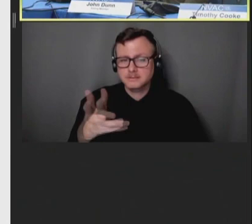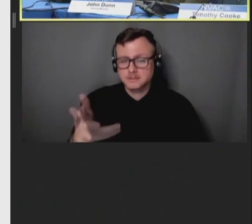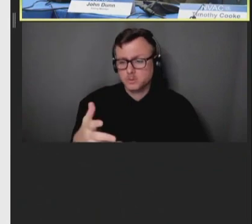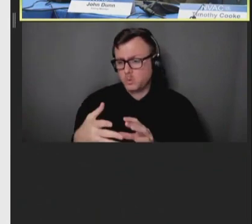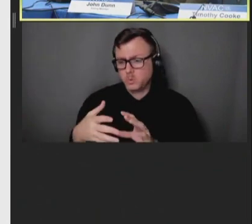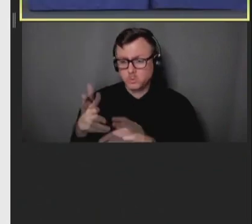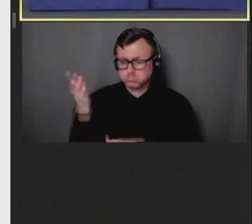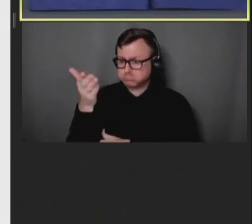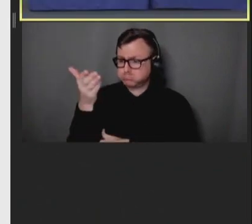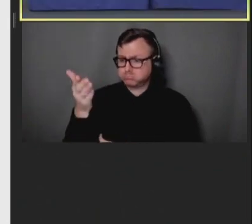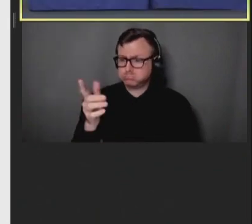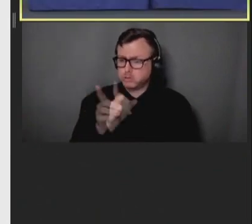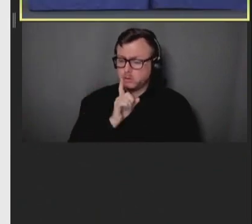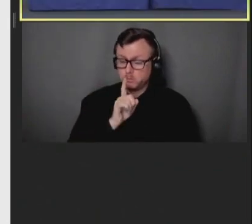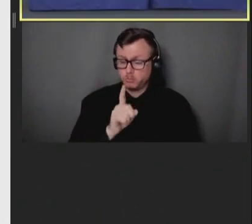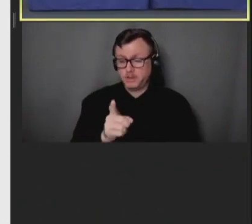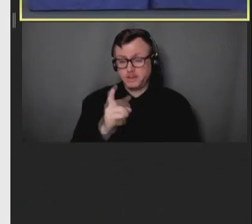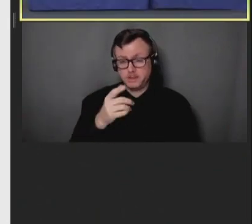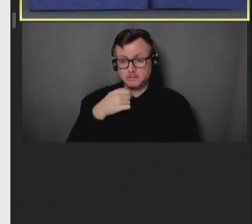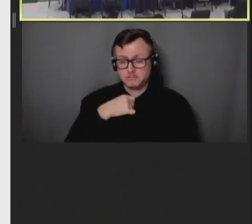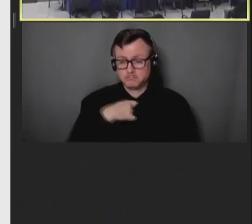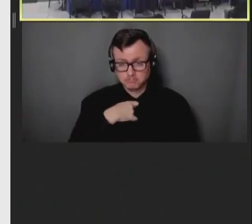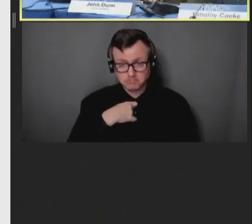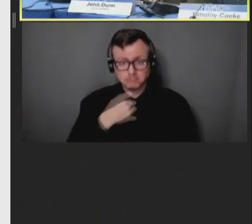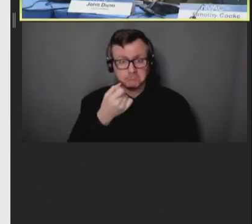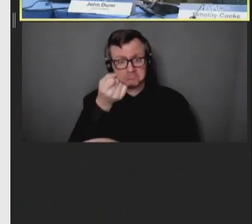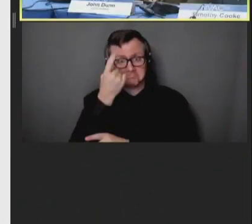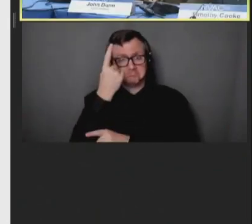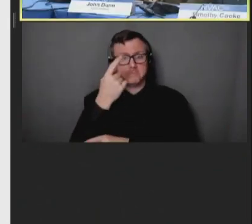They were all very enlightening to me. Listening to them, I was struck